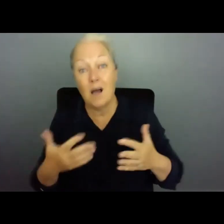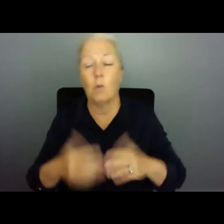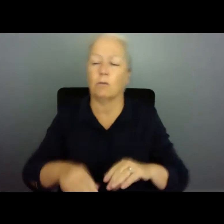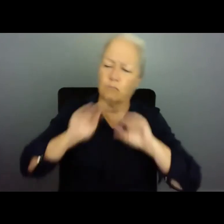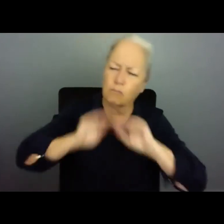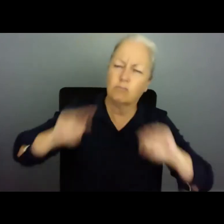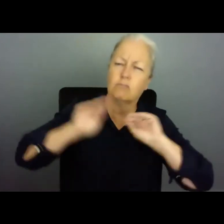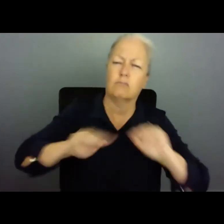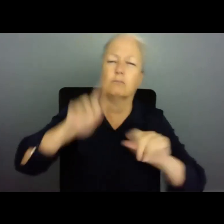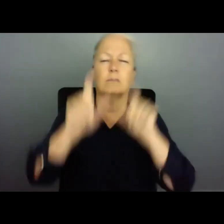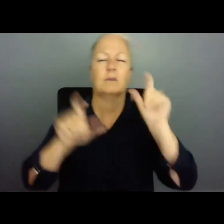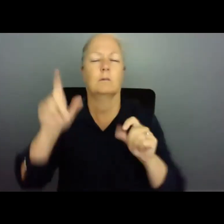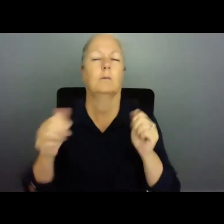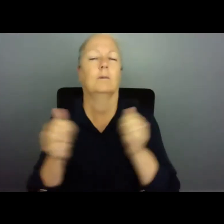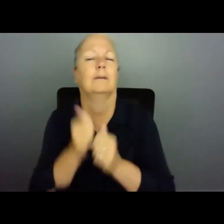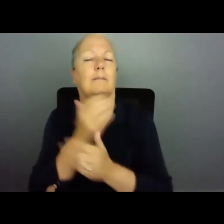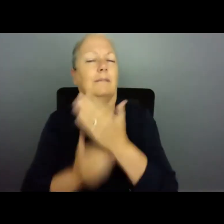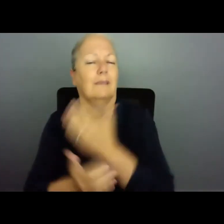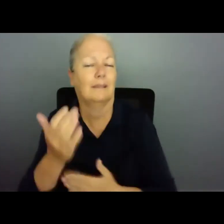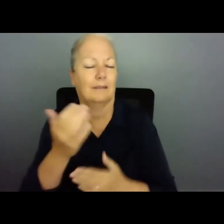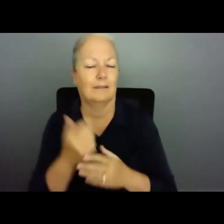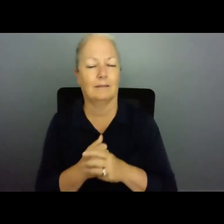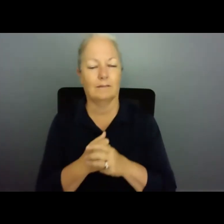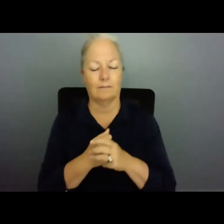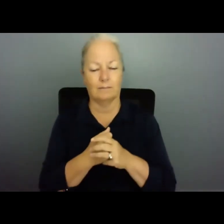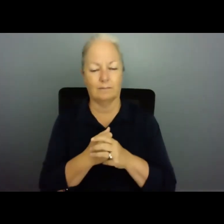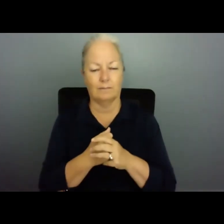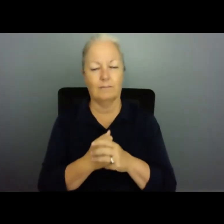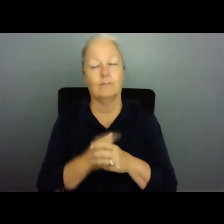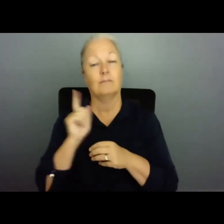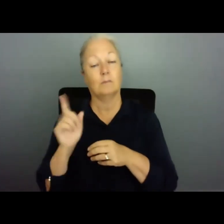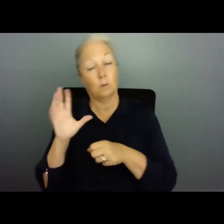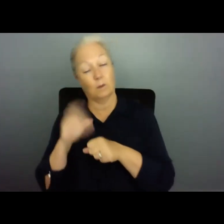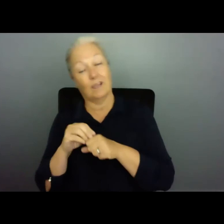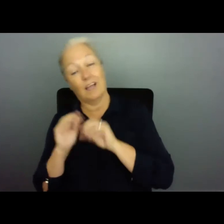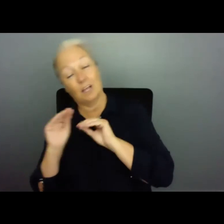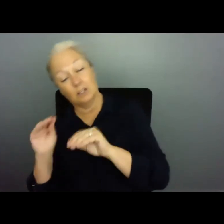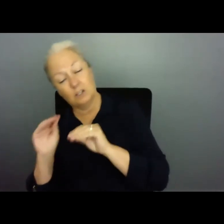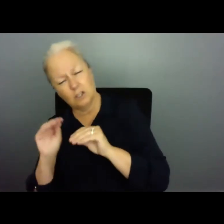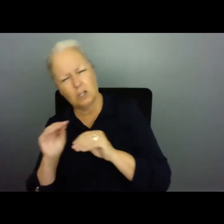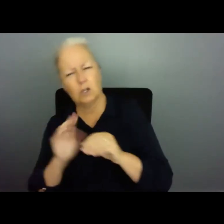we educate people on inclusive education inclusive health unified leadership